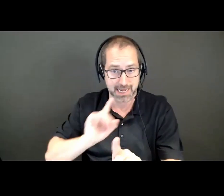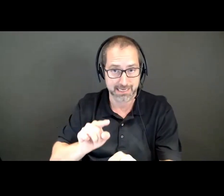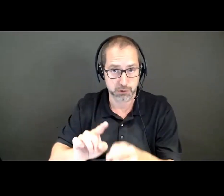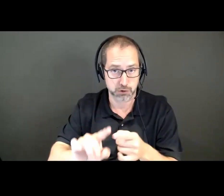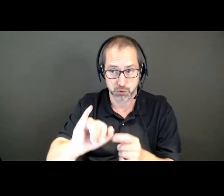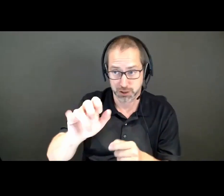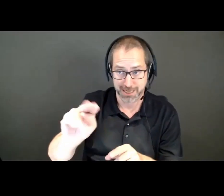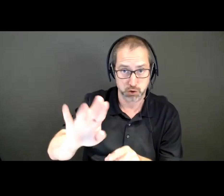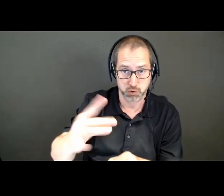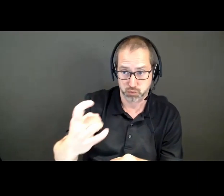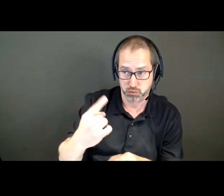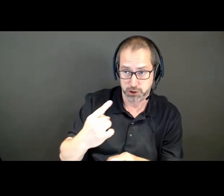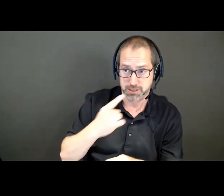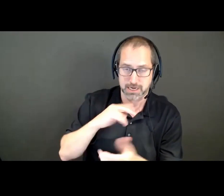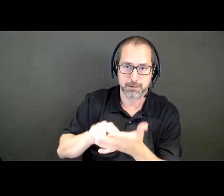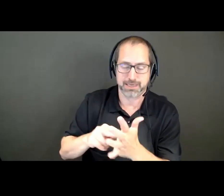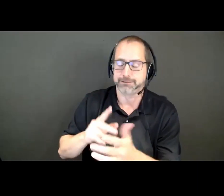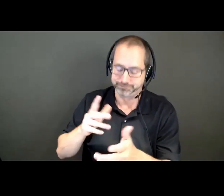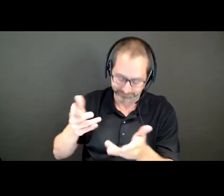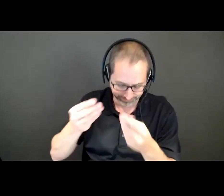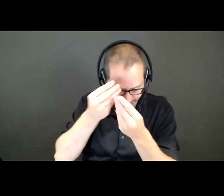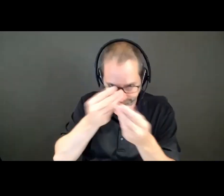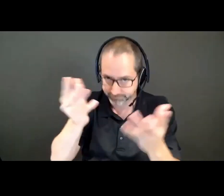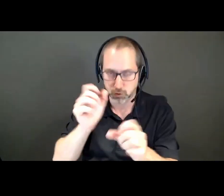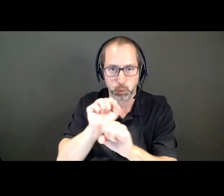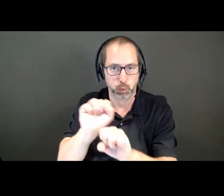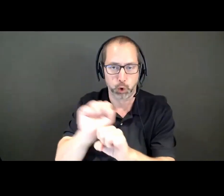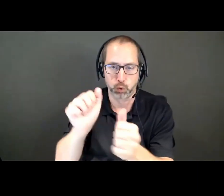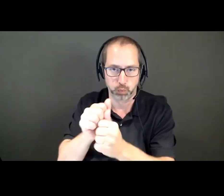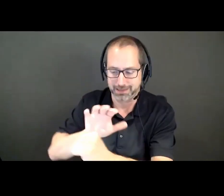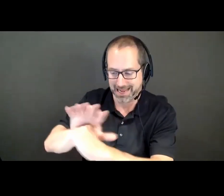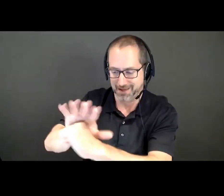would be to work with advocates and advocacy experts if you want to communicate findings.